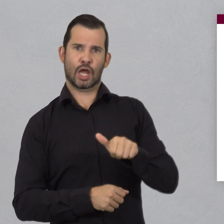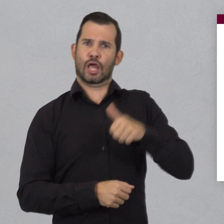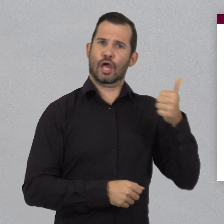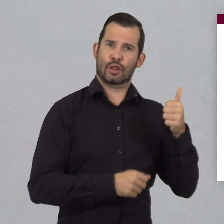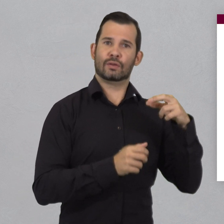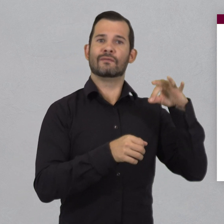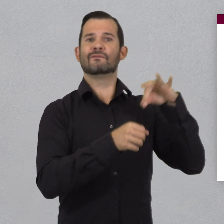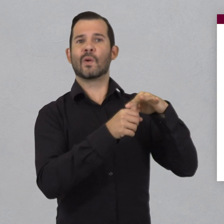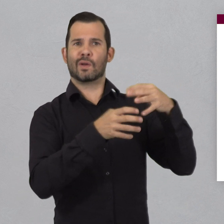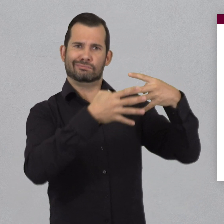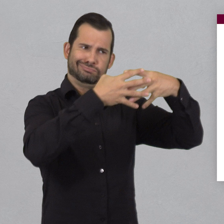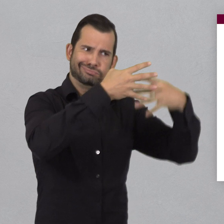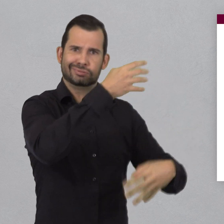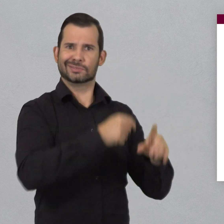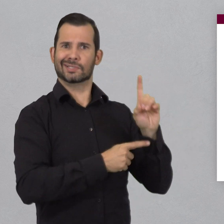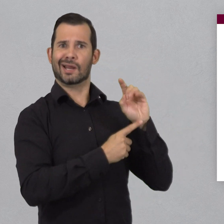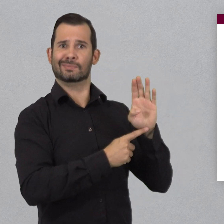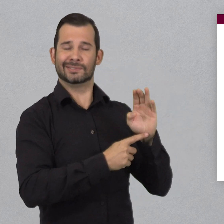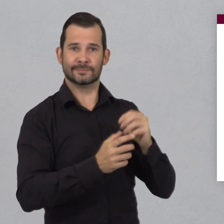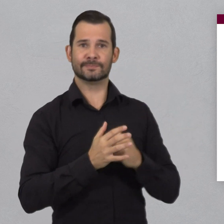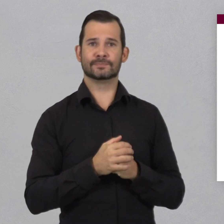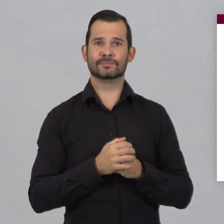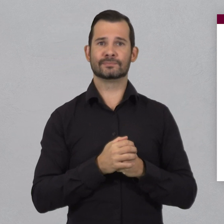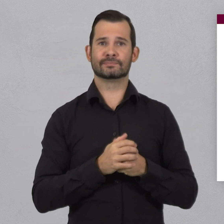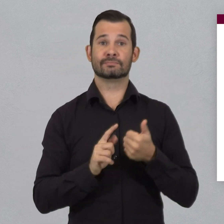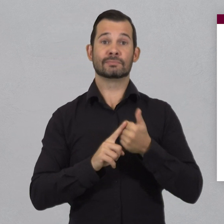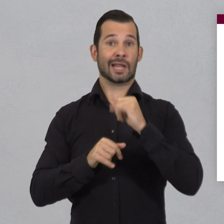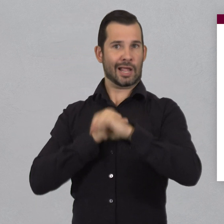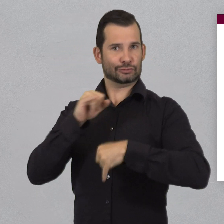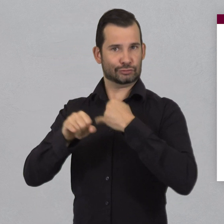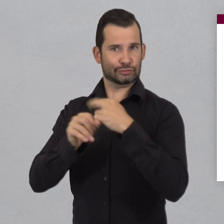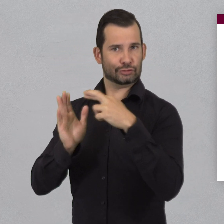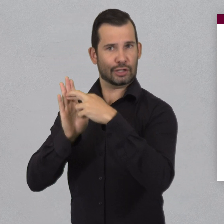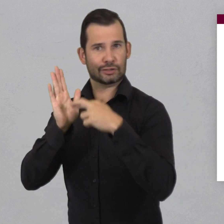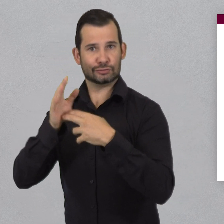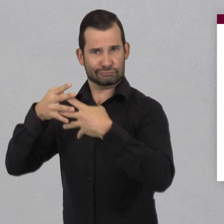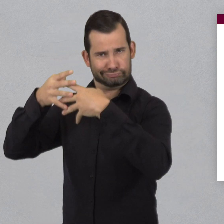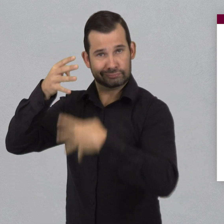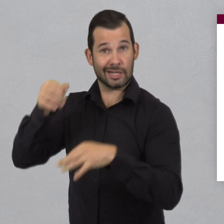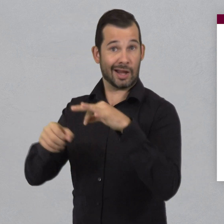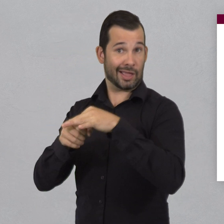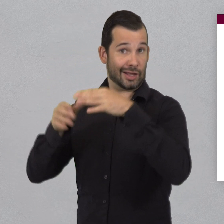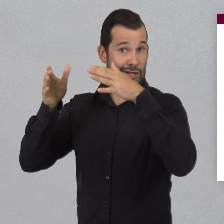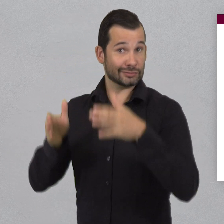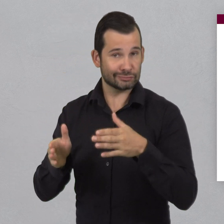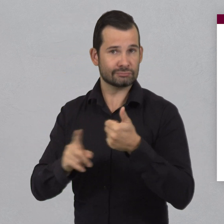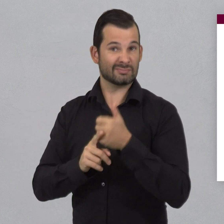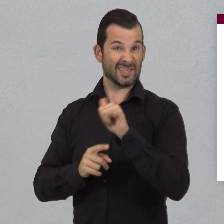other voter registration databases: · The International Register of Electors: